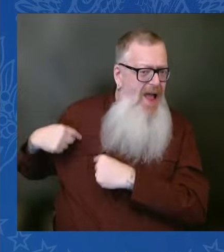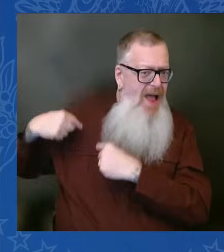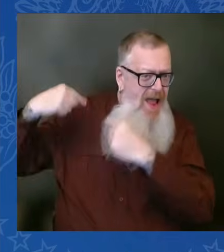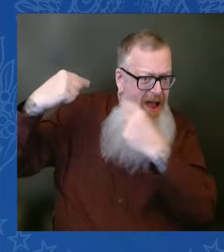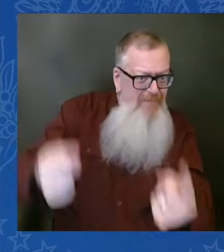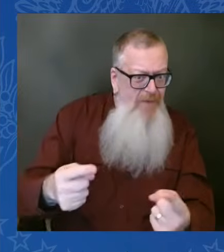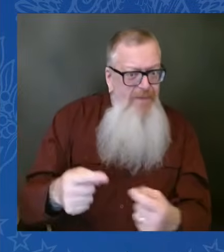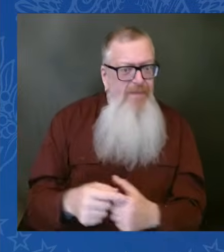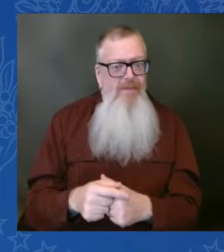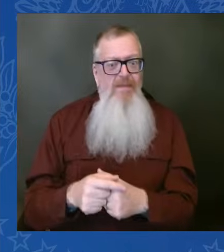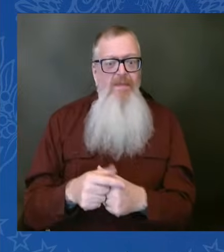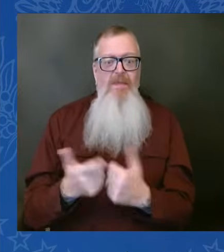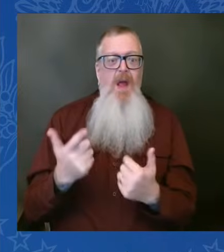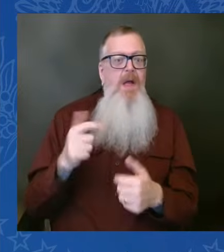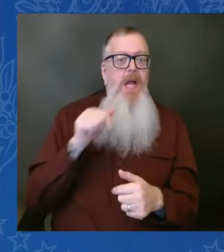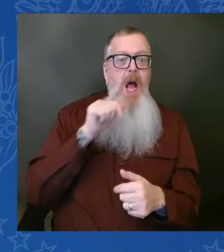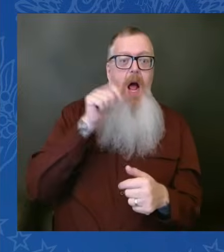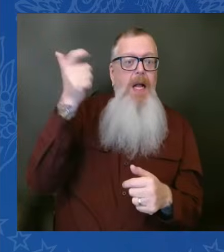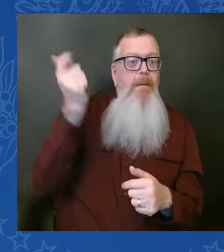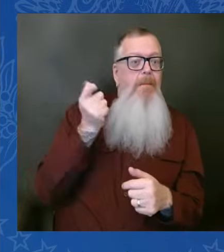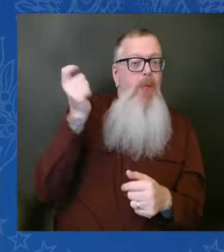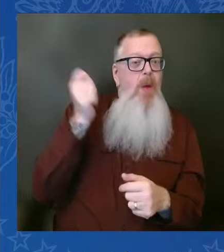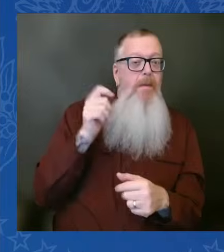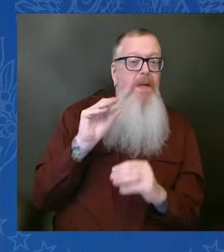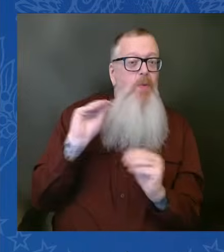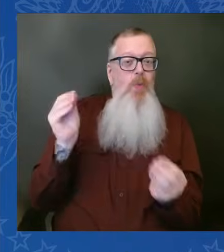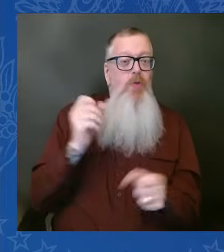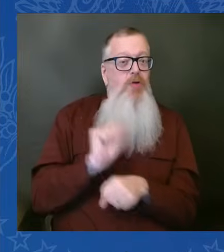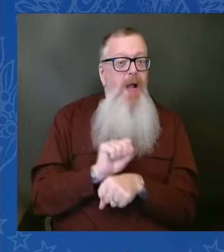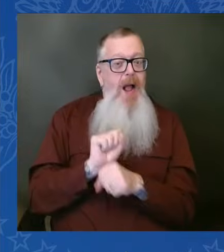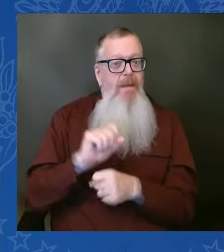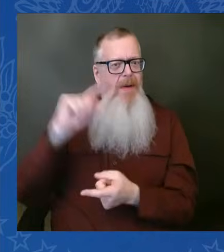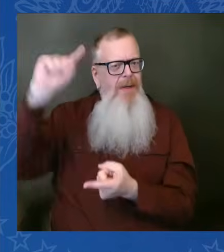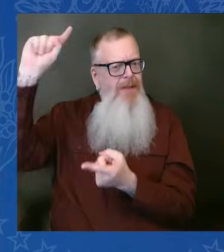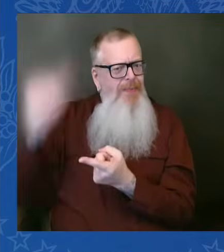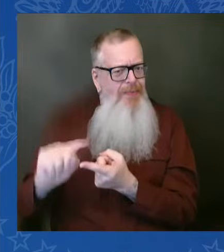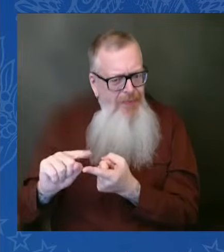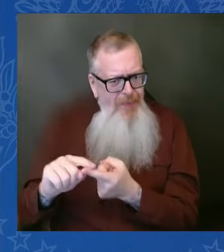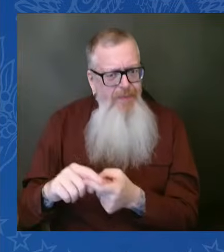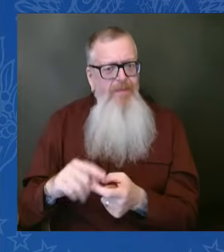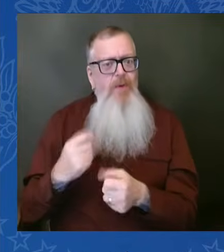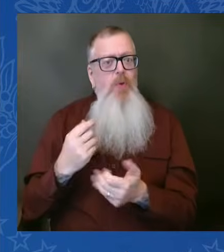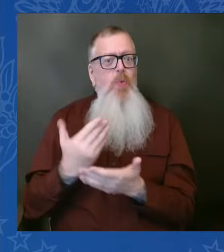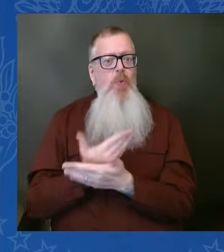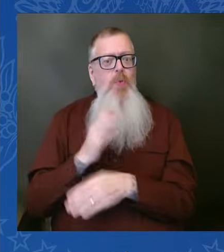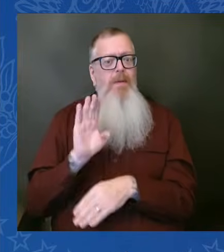20 million applications for new business records -- I mean, it’s -- it’s for a new business -- for ri- --